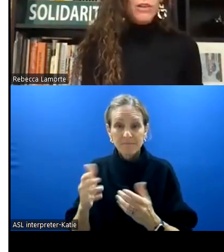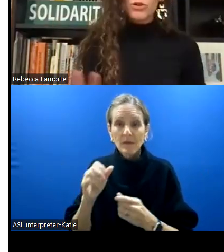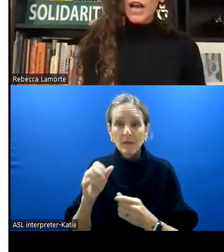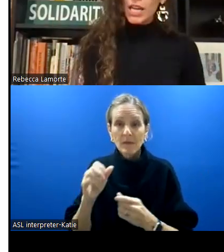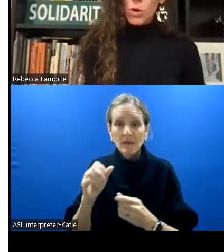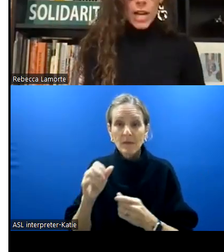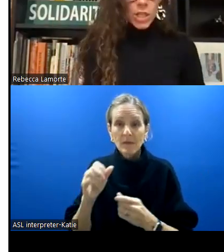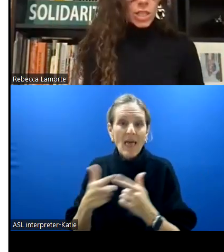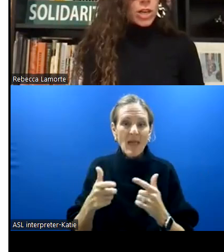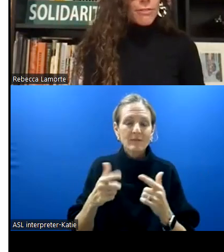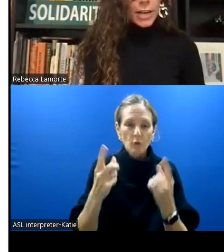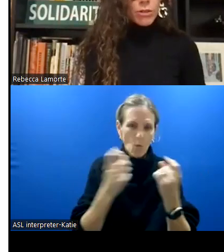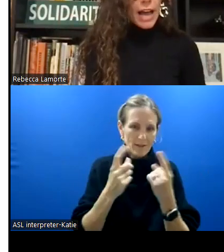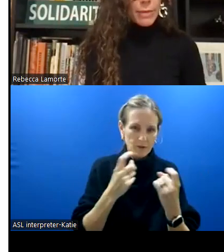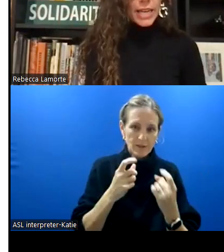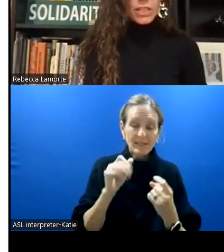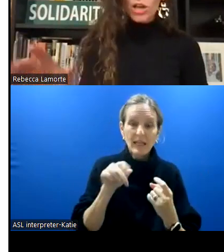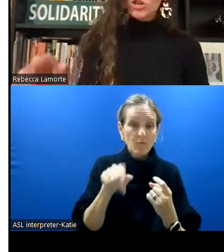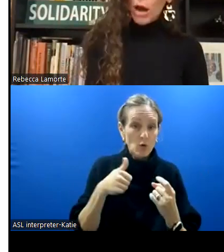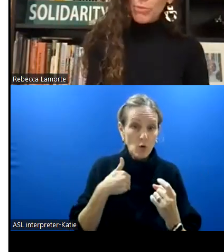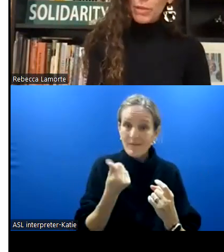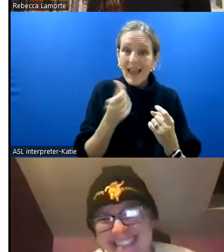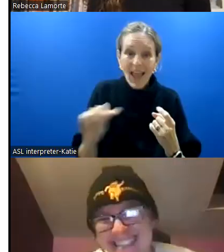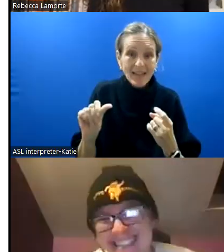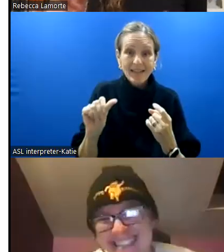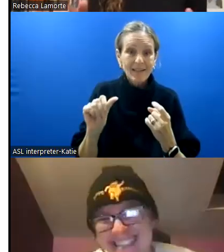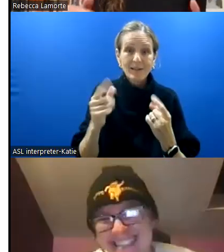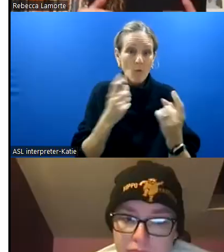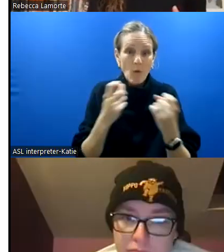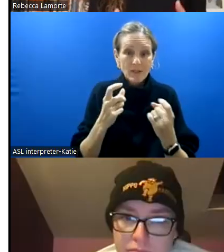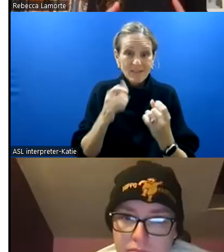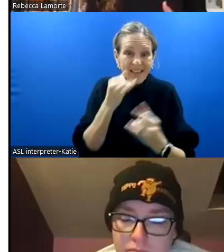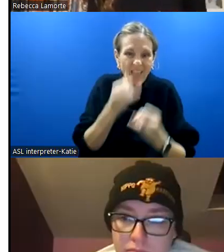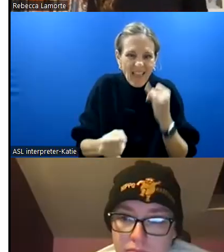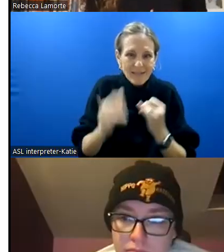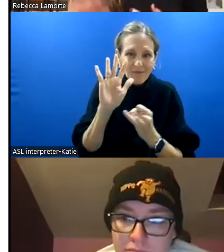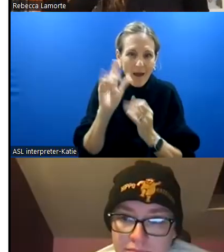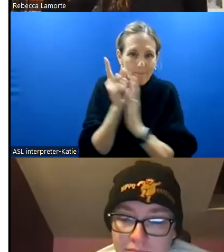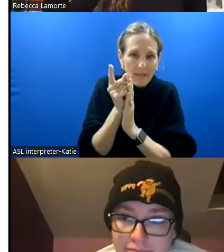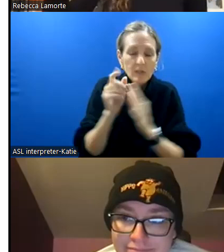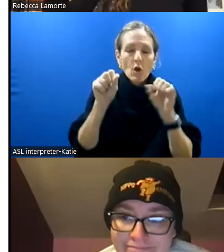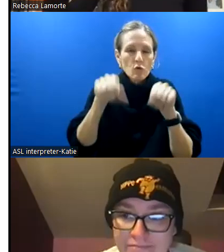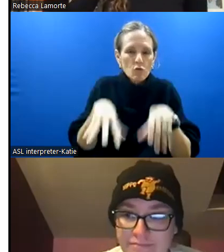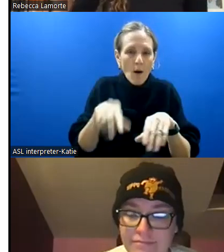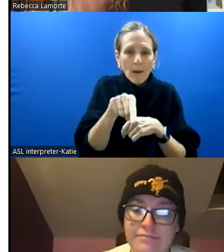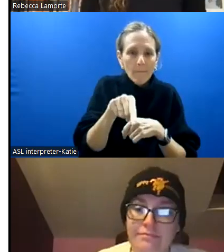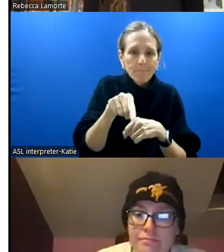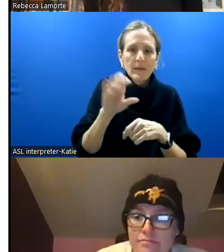if you have any questions in our final five minutes, drop them in the chat to Sarah, Neal or myself, or use the Raise Hand function.